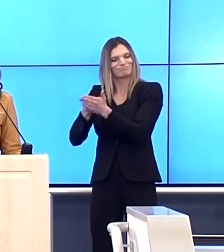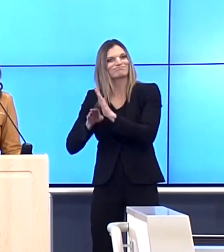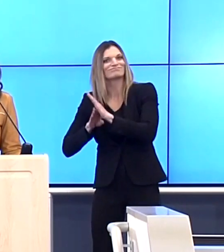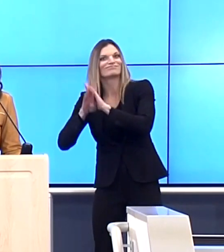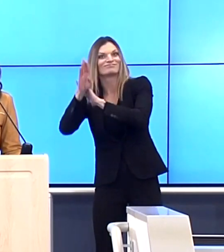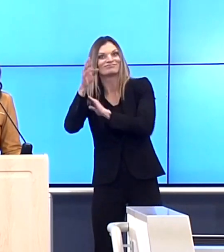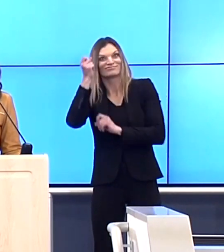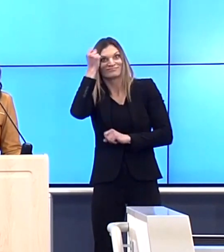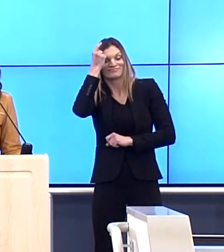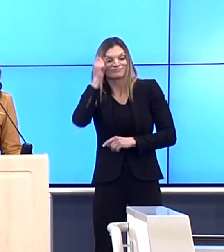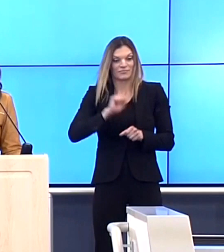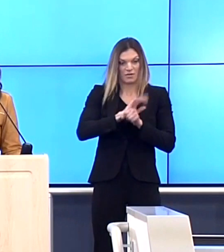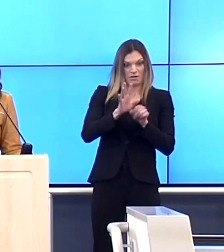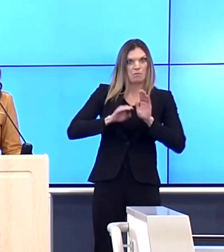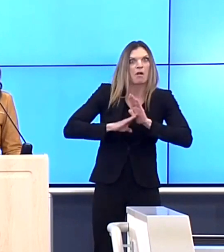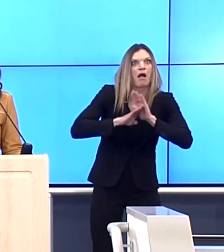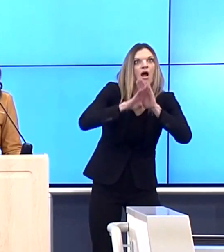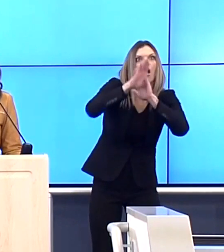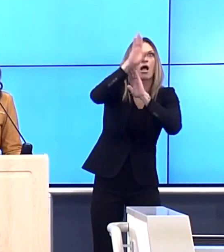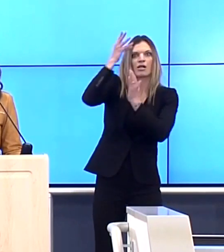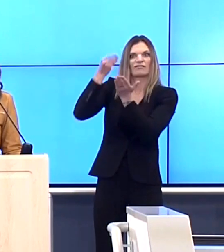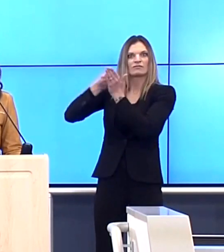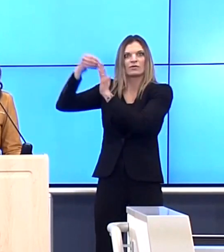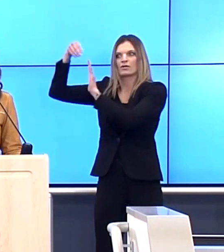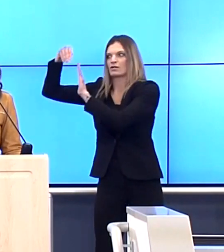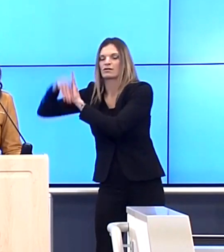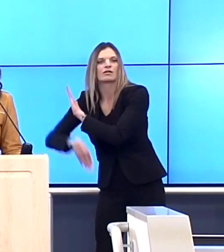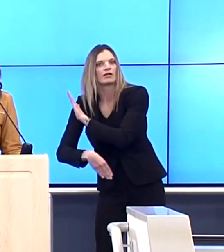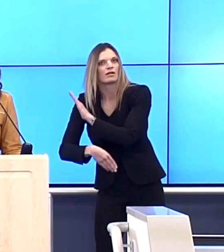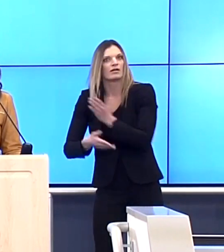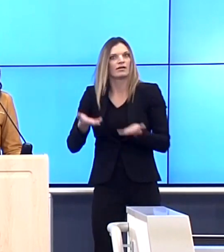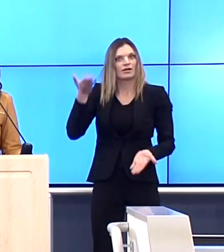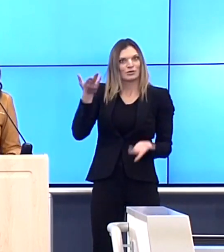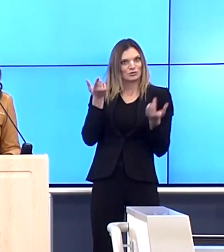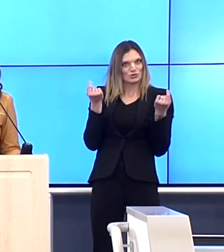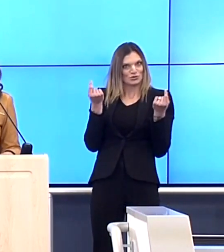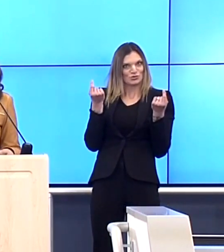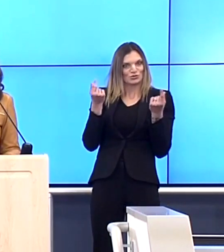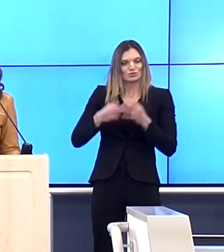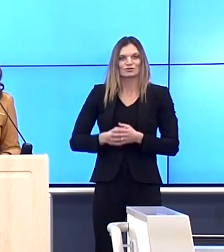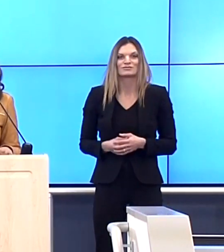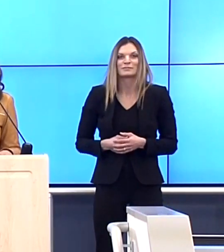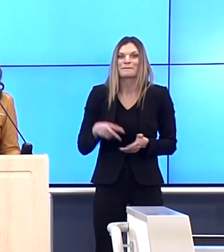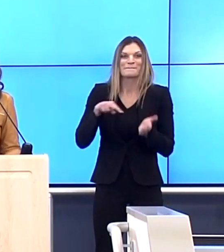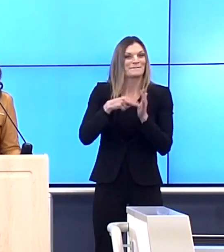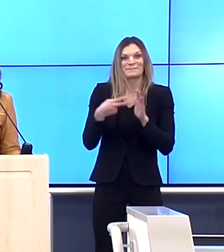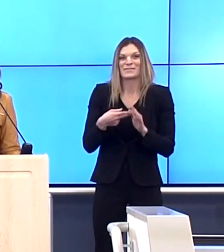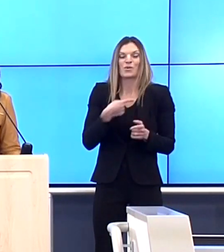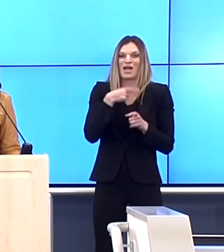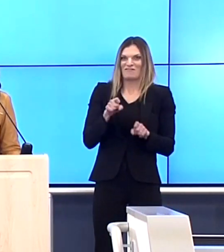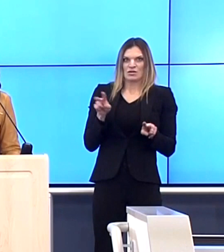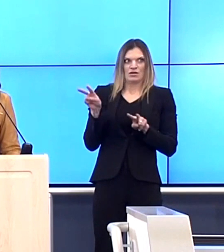UNDER CONTROL. IF OUR PUBLIC ISN’T HEALTHY, OUR IF OUR PUBLIC ISN’T HEALTHY, OUR ECONOMY ISN’T HEALTHY. ECONOMY ISN’T HEALTHY. JUST LOOK AROUND THE COUNTRY, WE